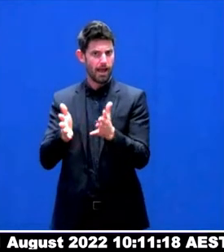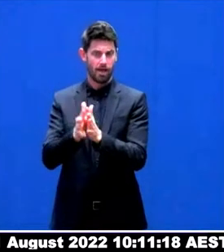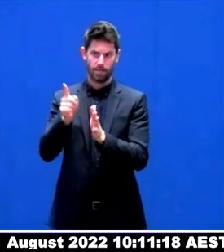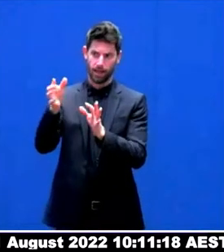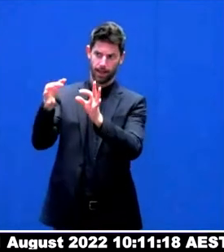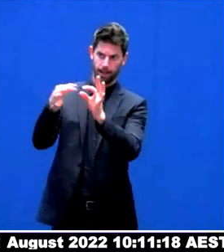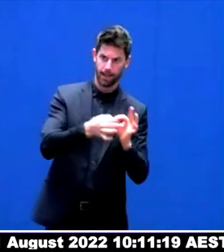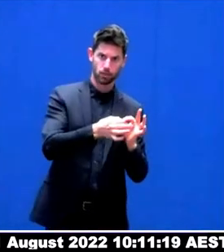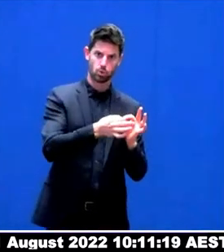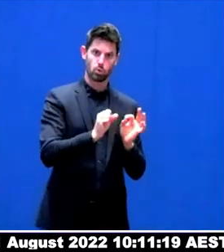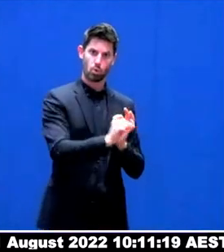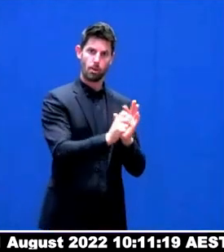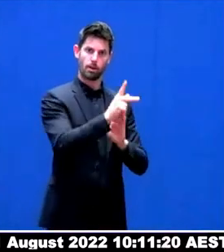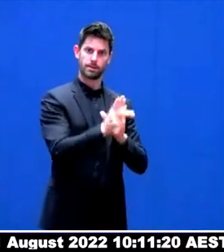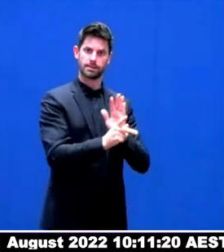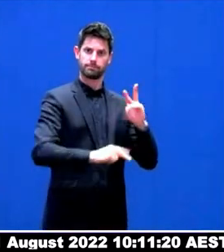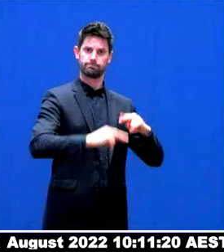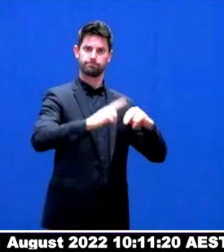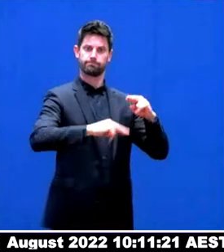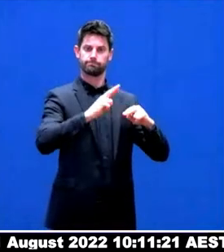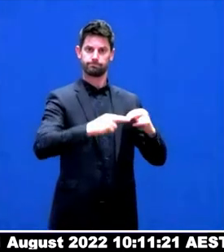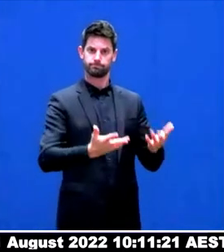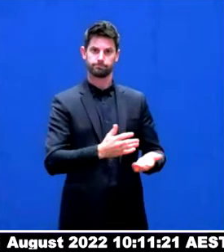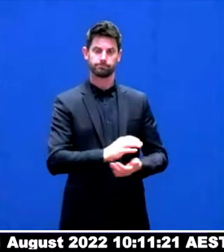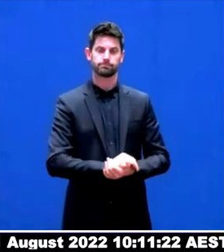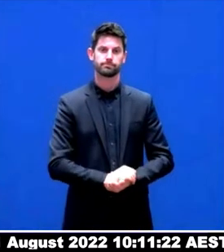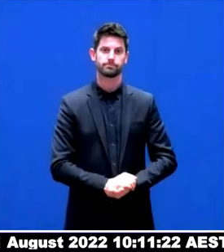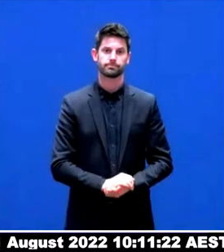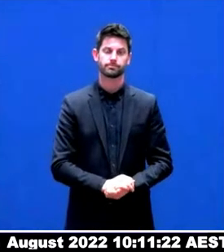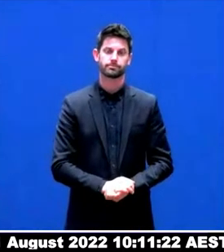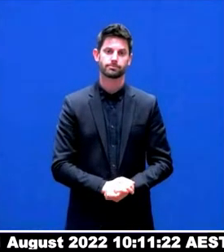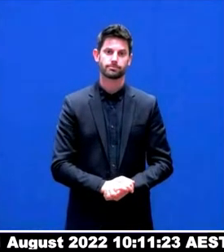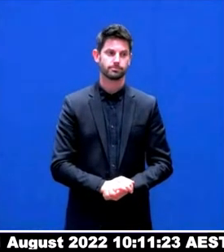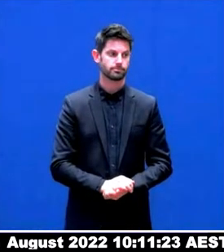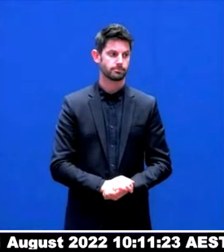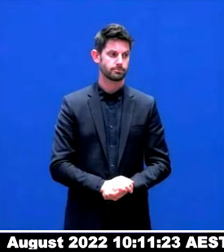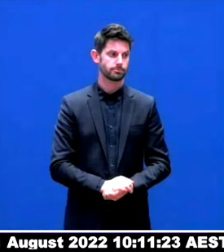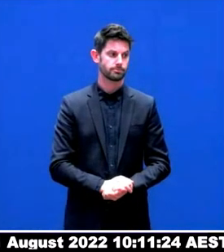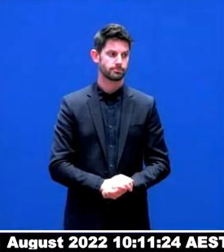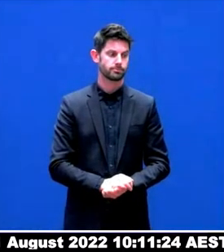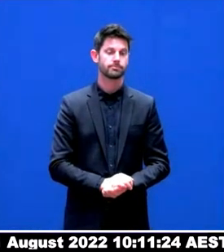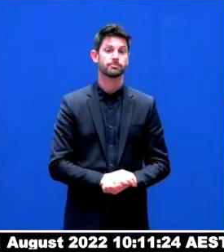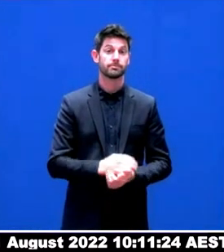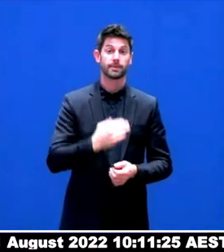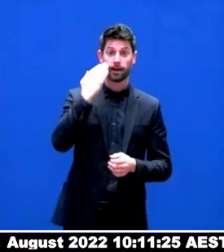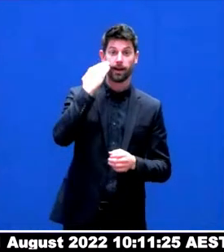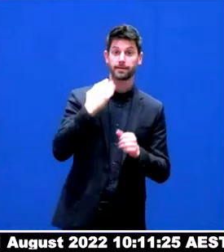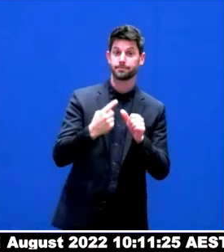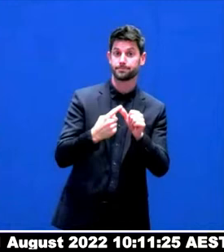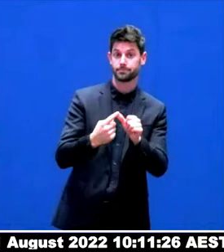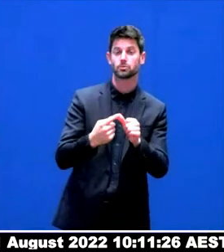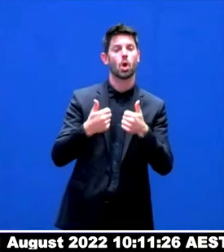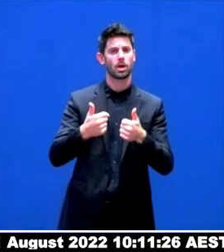policy? DEBBIE MITCHELL: So, if I can refer to the development of the Australian